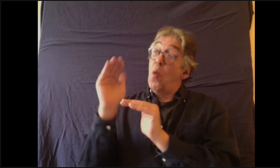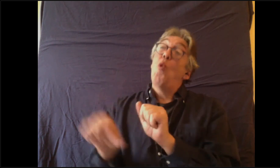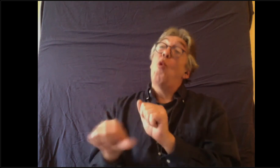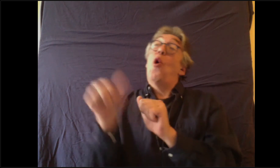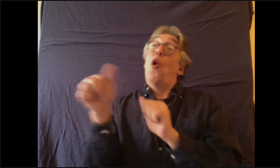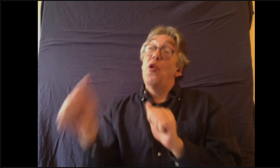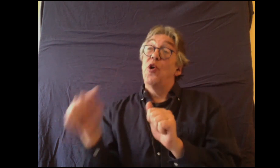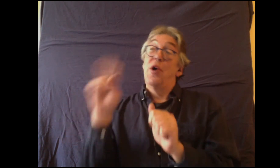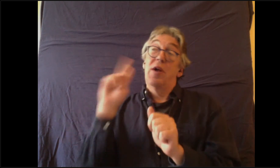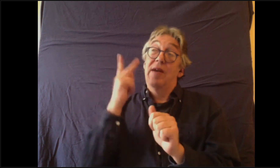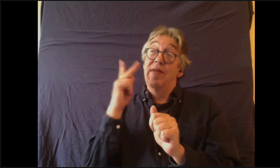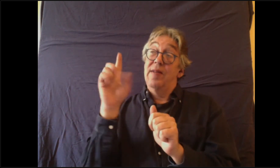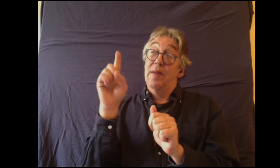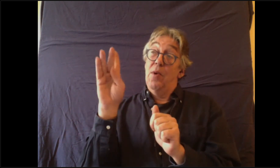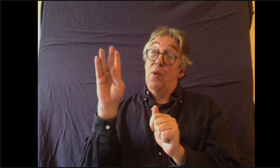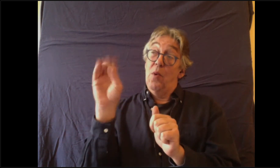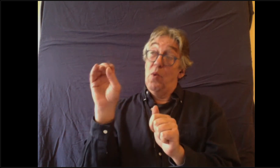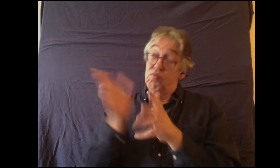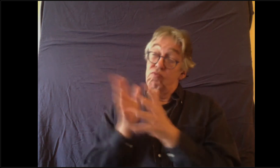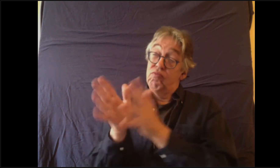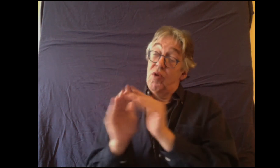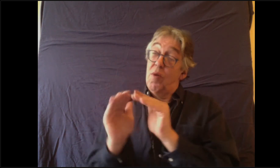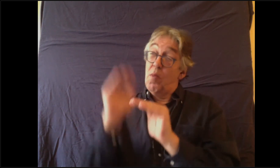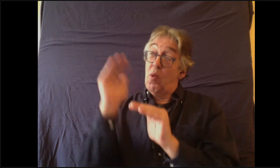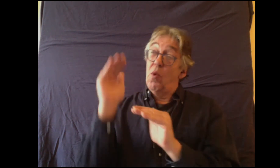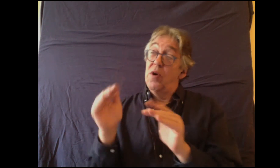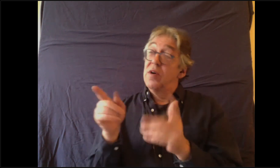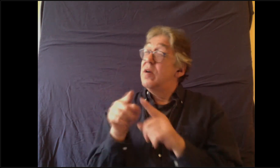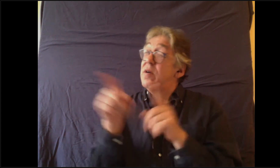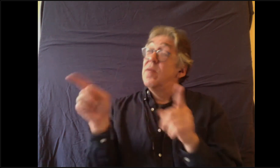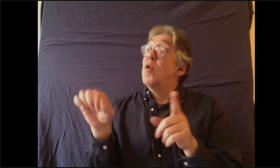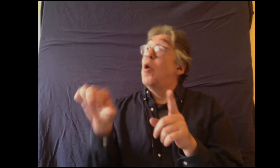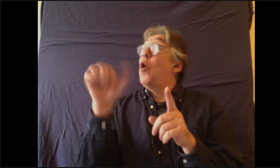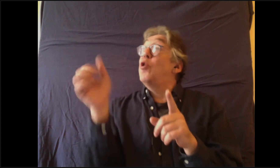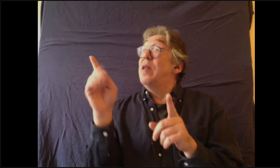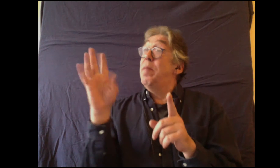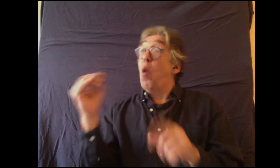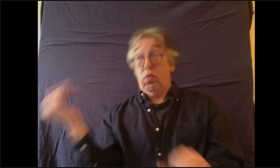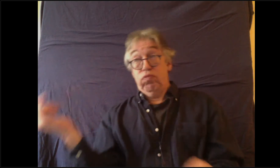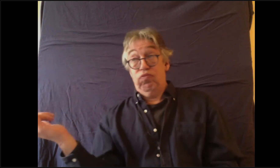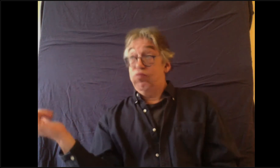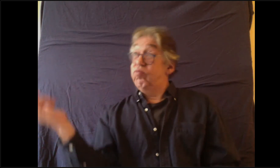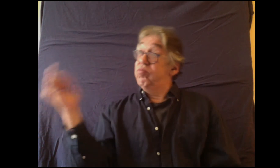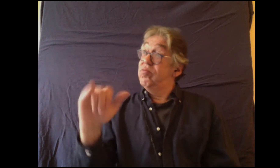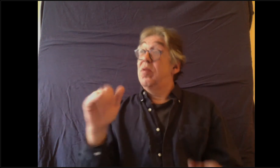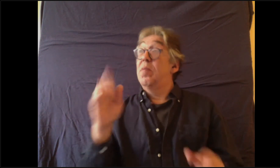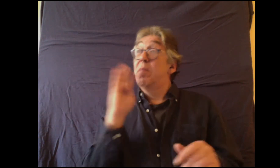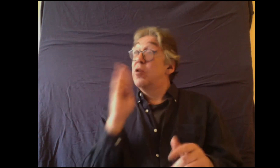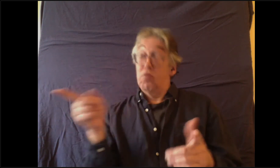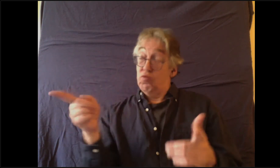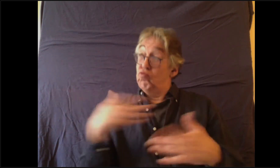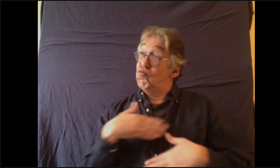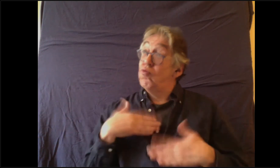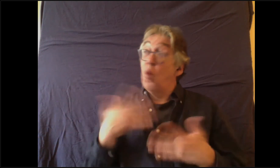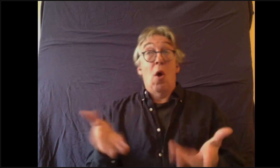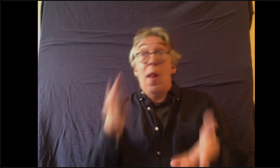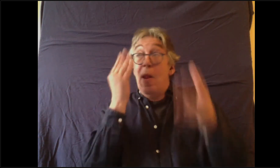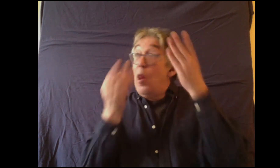and how they appreciated the trip or the learning that you had together